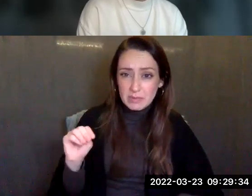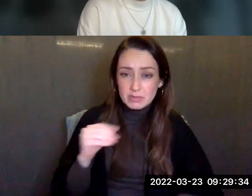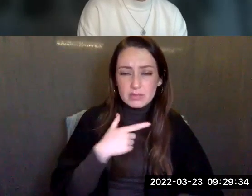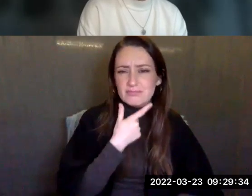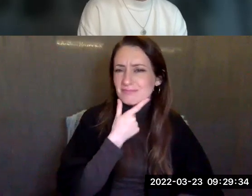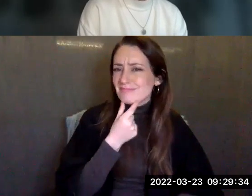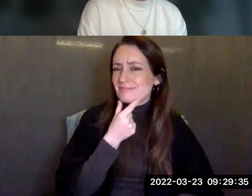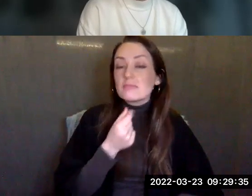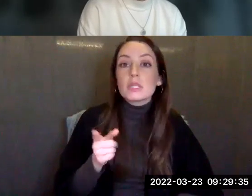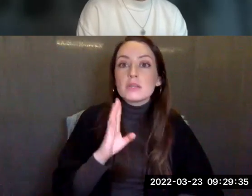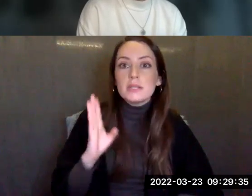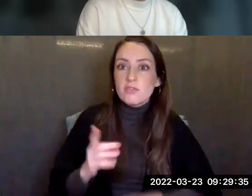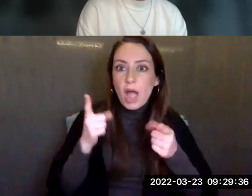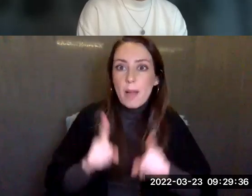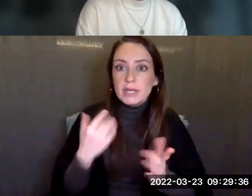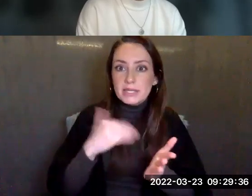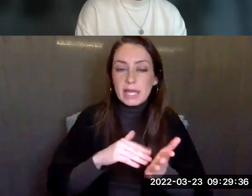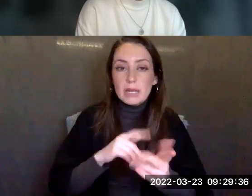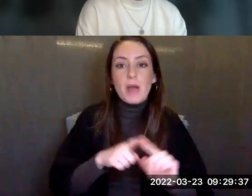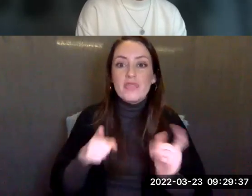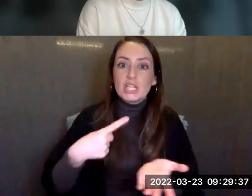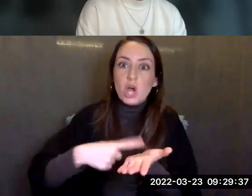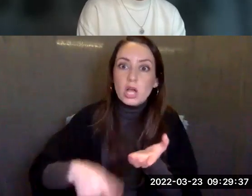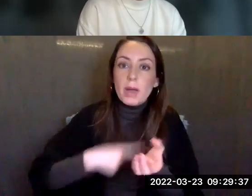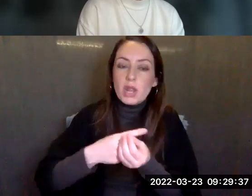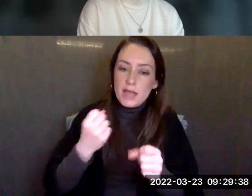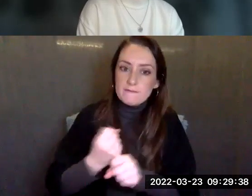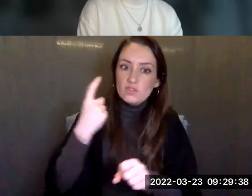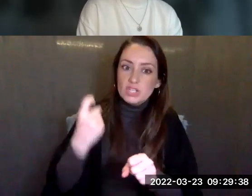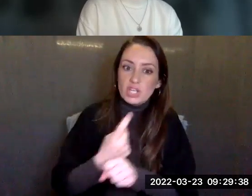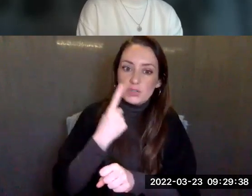But they mentioned it every single year the great snowstorm.